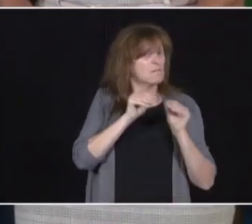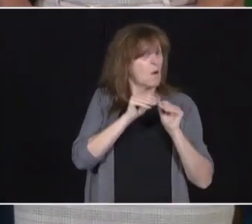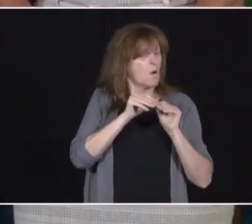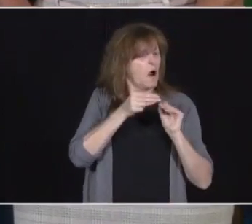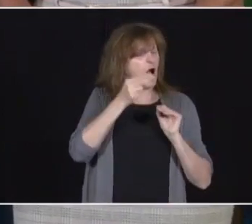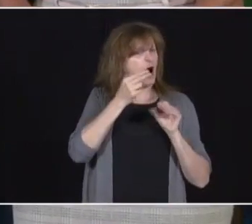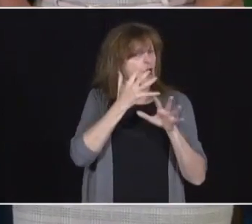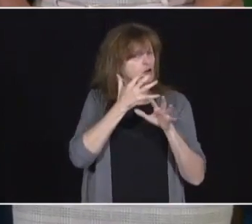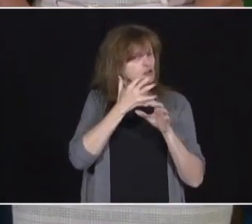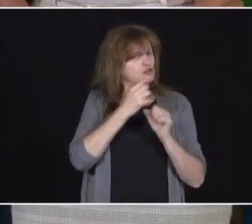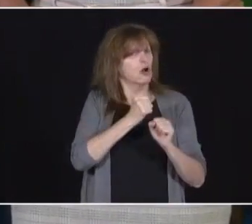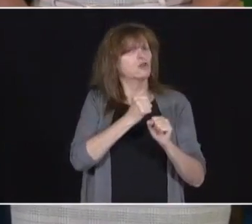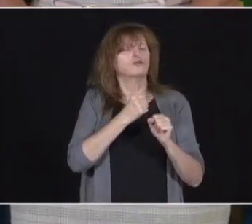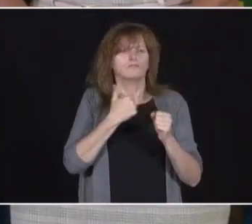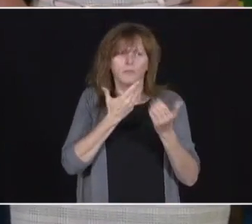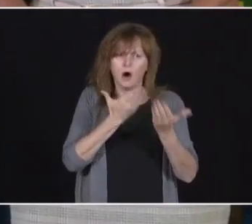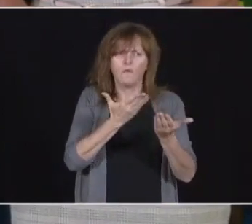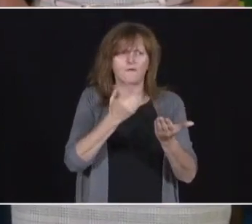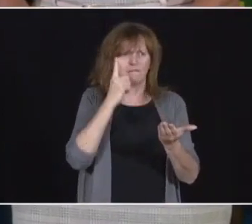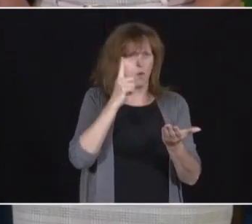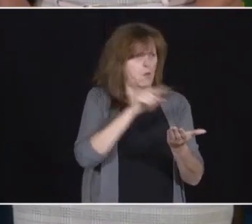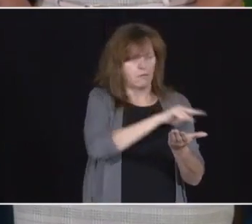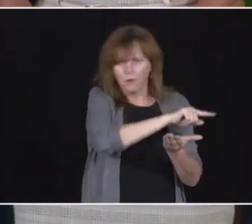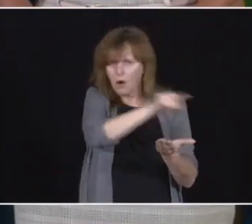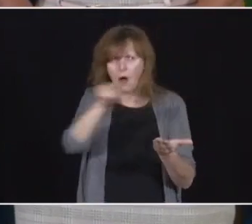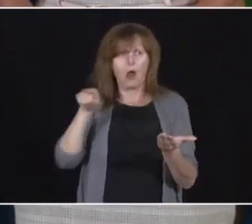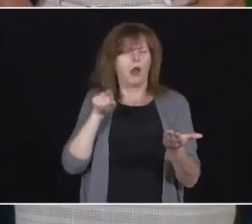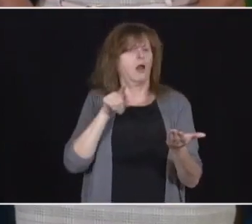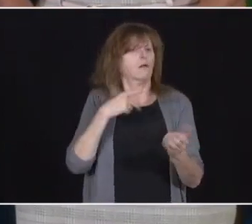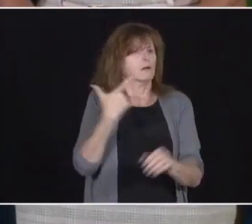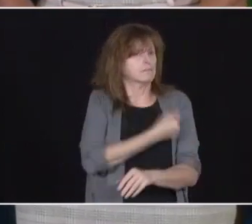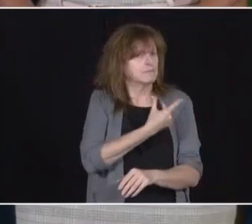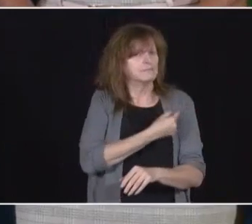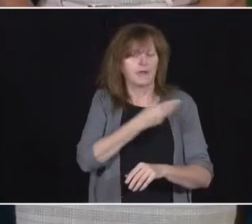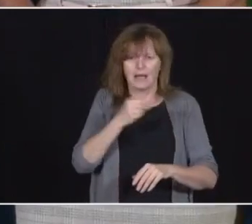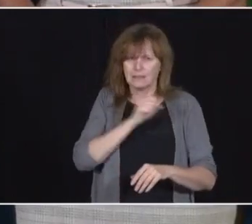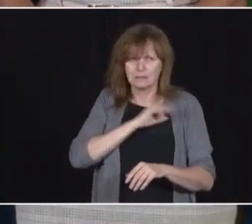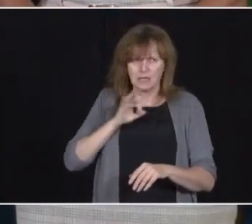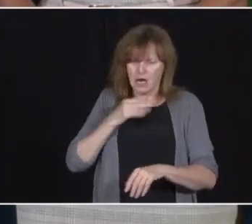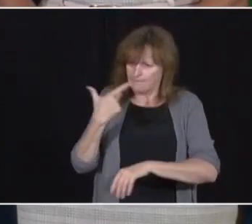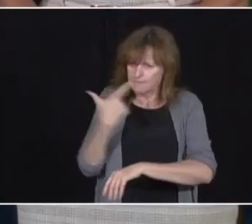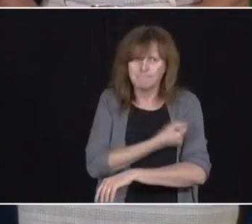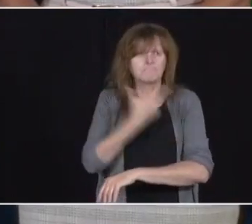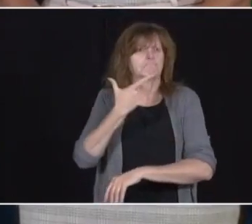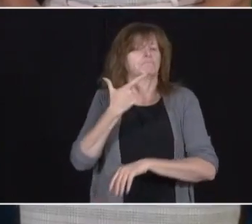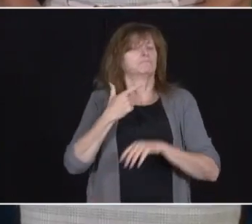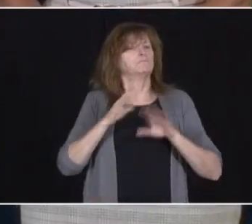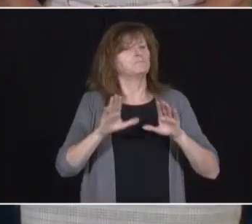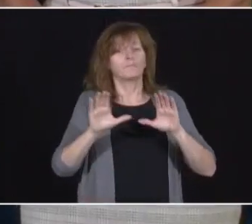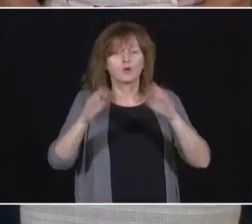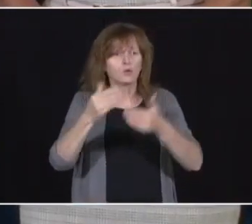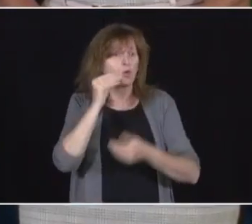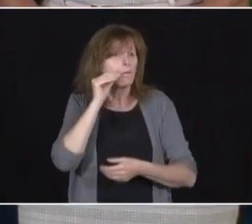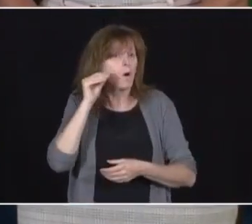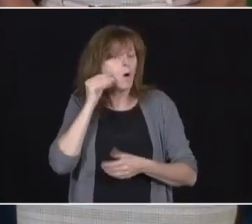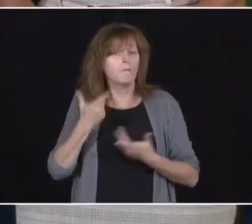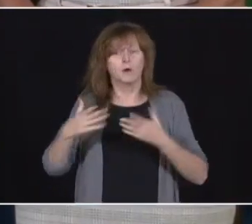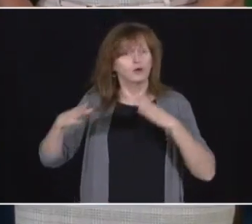So, we have ordered extra vaccines of the higher-level dosage for seniors. We intend to offer that vaccine to all of the seniors in our long-term care homes.